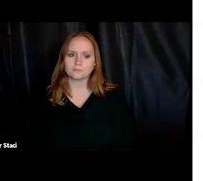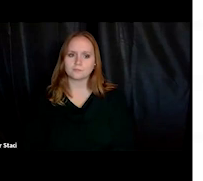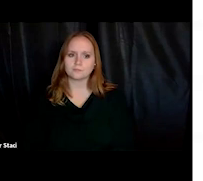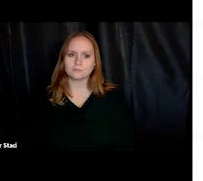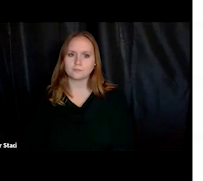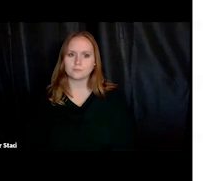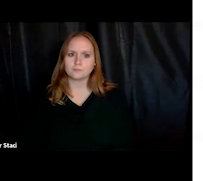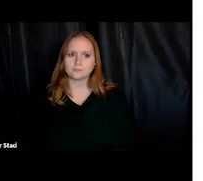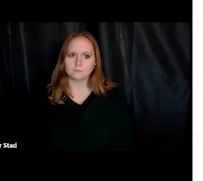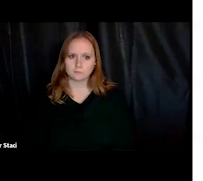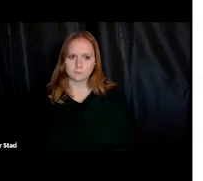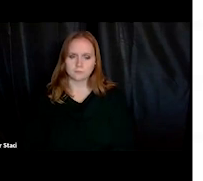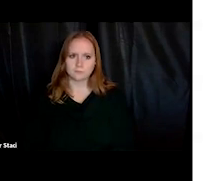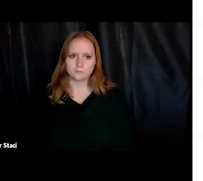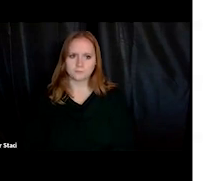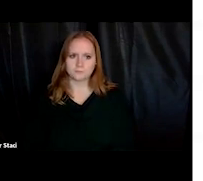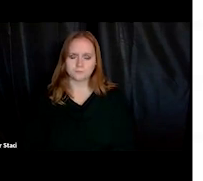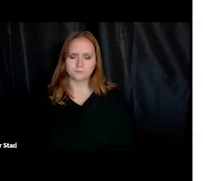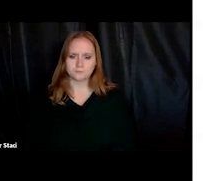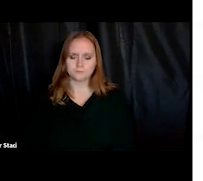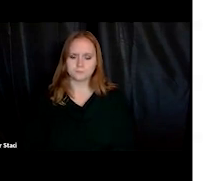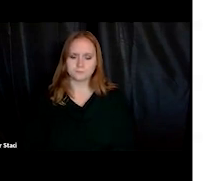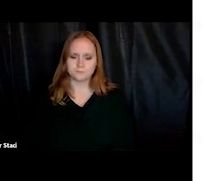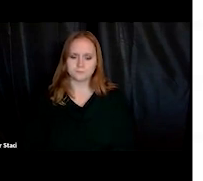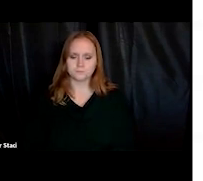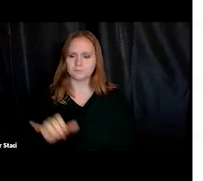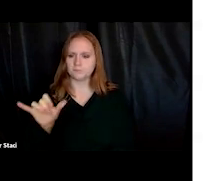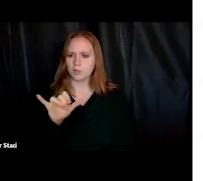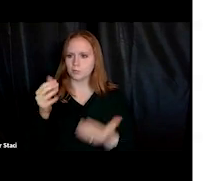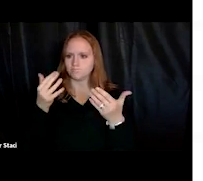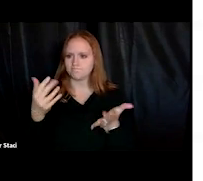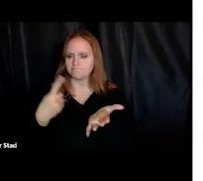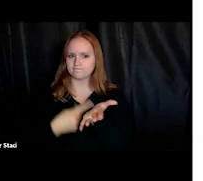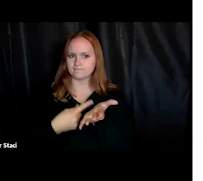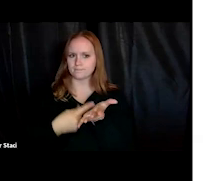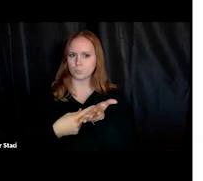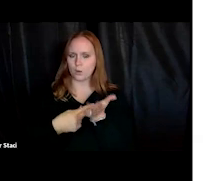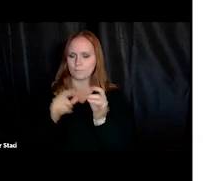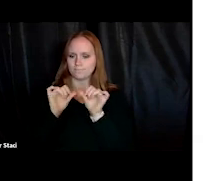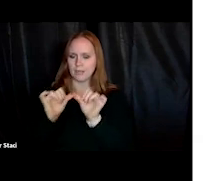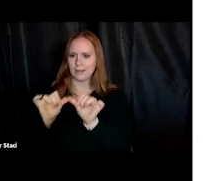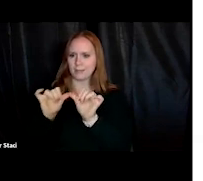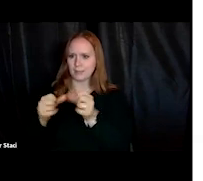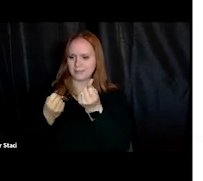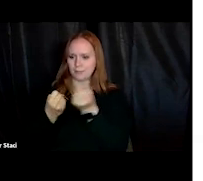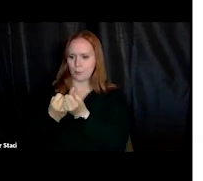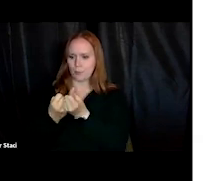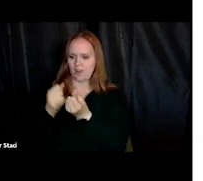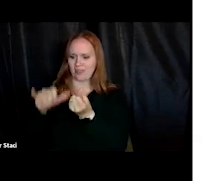So I also wanted to talk a little bit about what ongoing support looks like, specific to SOAR